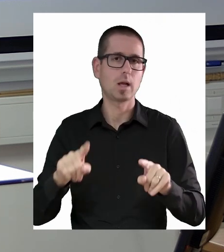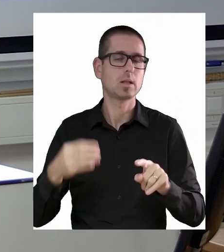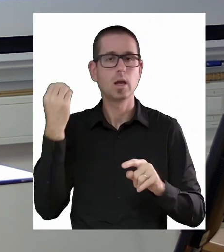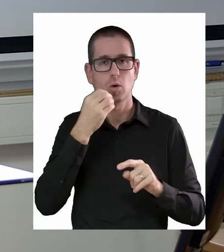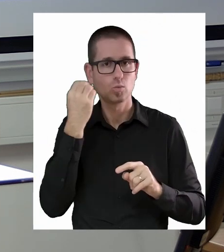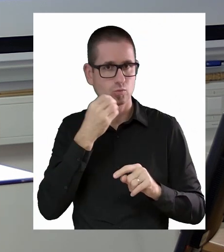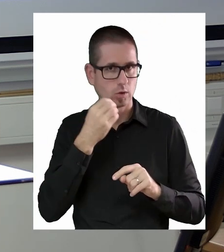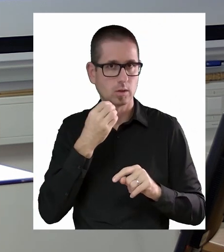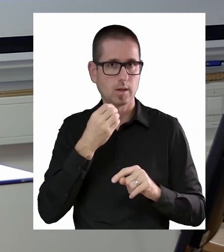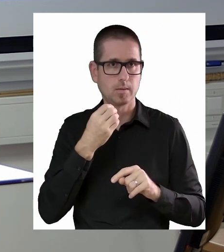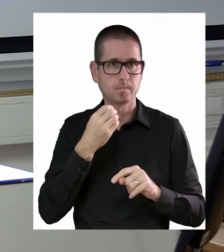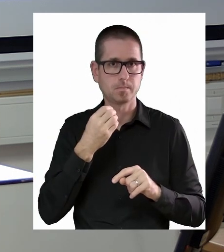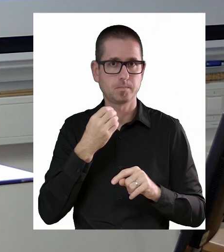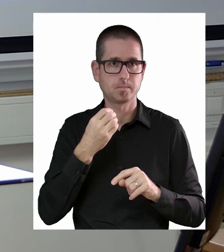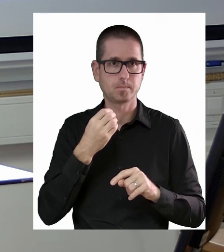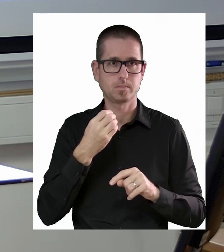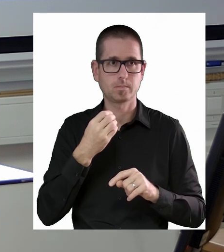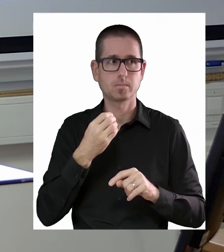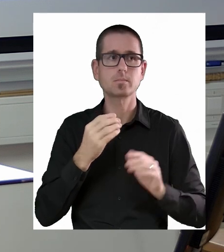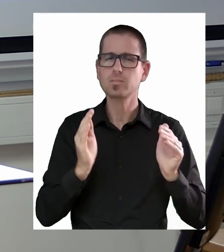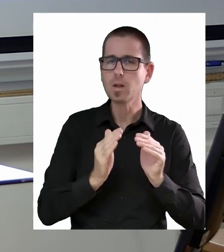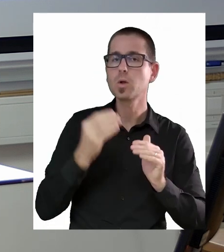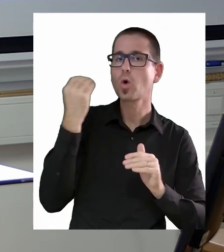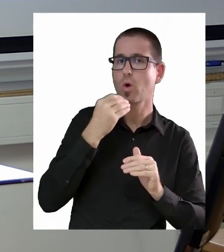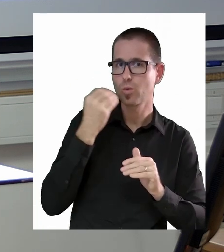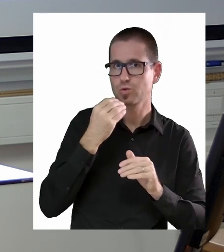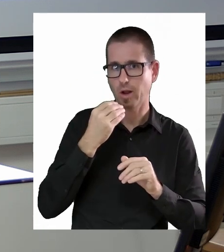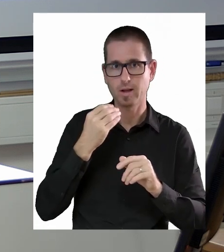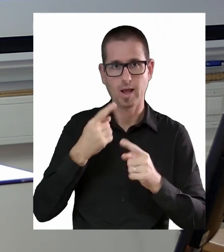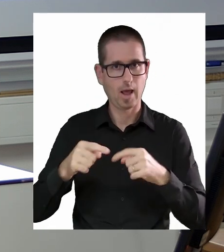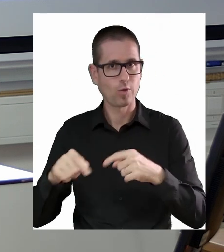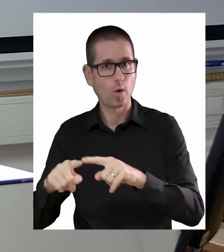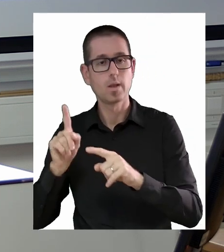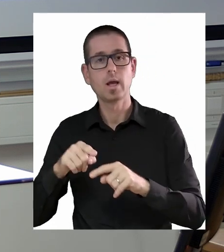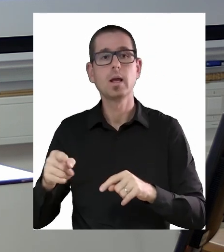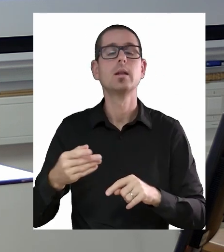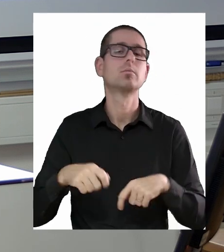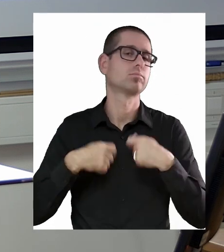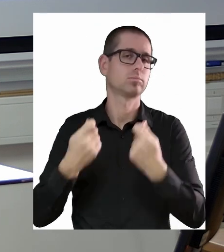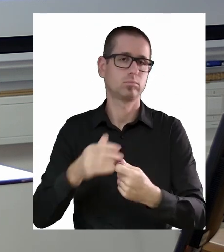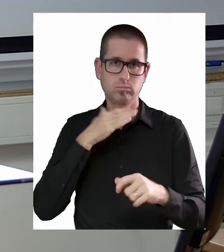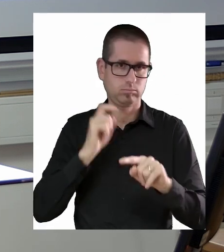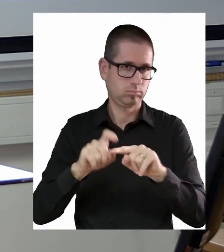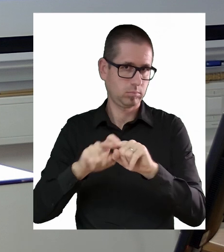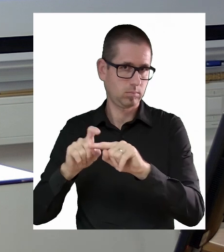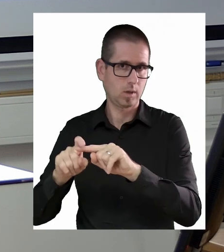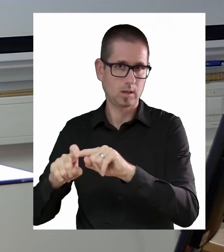micro microlearning units and provided with some material that was generated